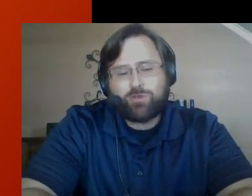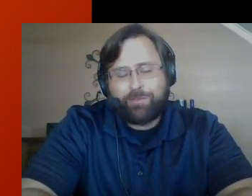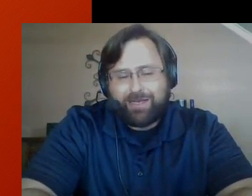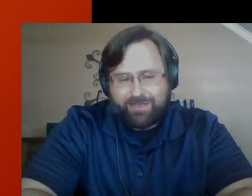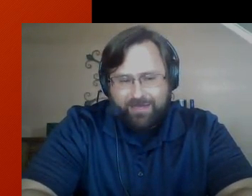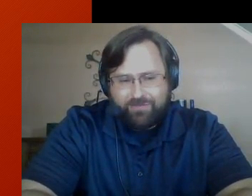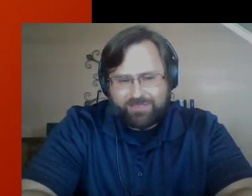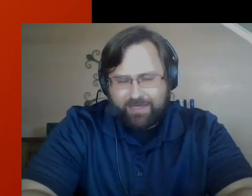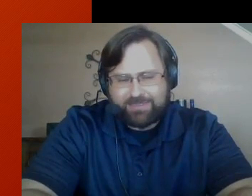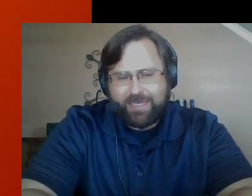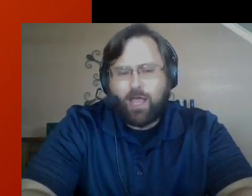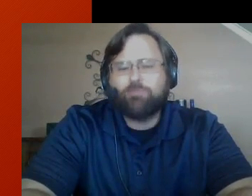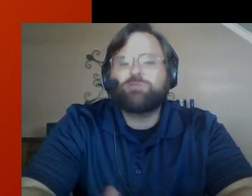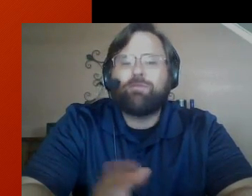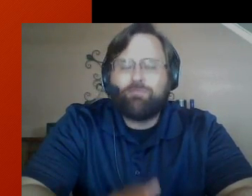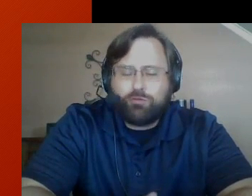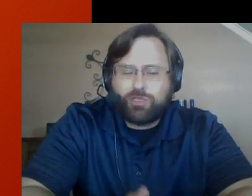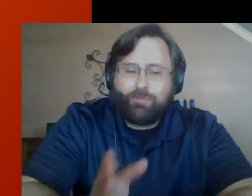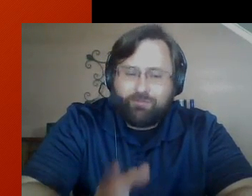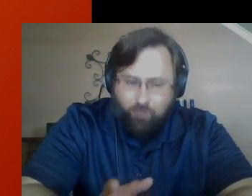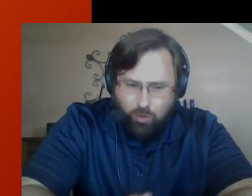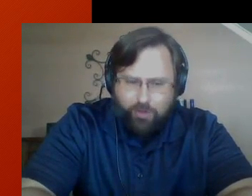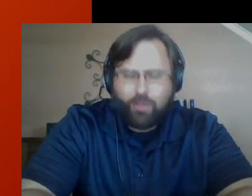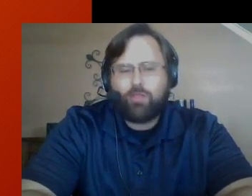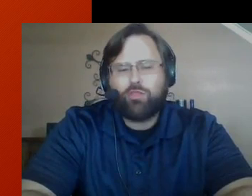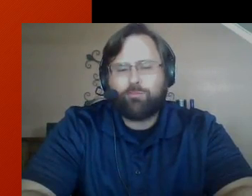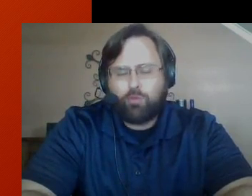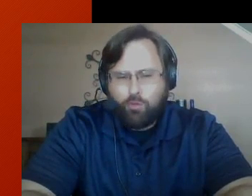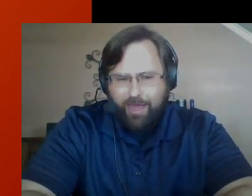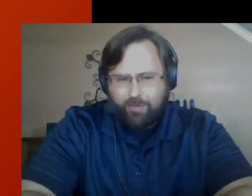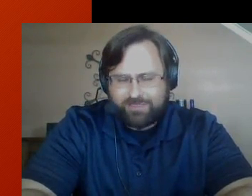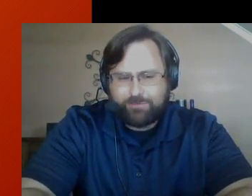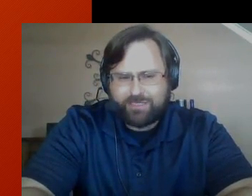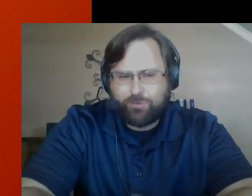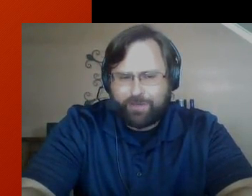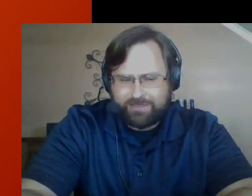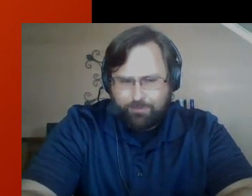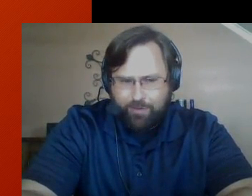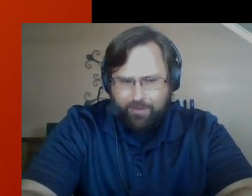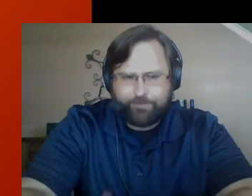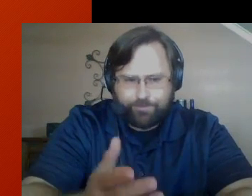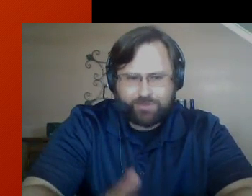repeated at the end of the sentence it comes usually before the pronoun the subject is repeated as a pronoun